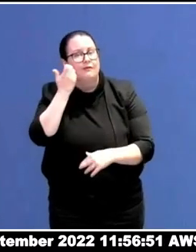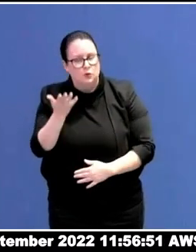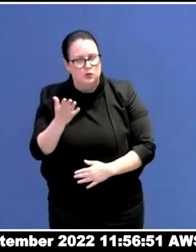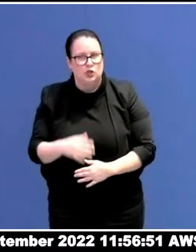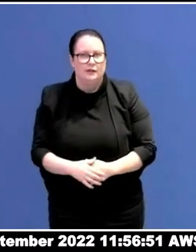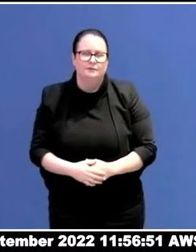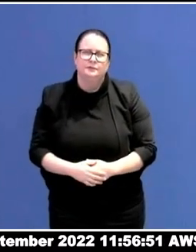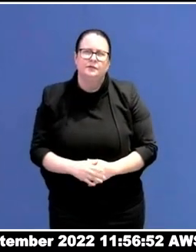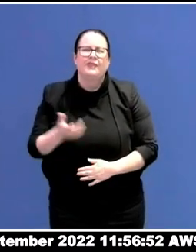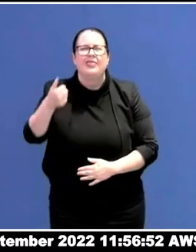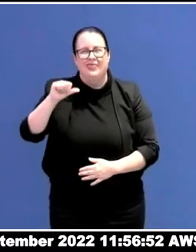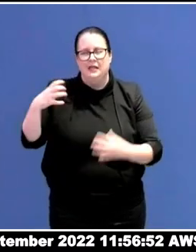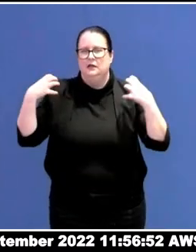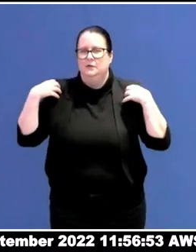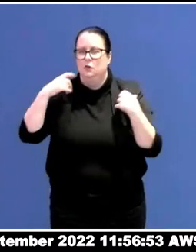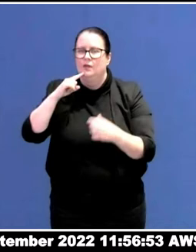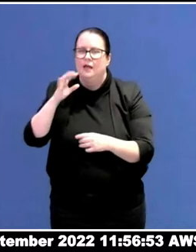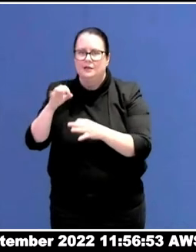Banksia Hill is the only detention centre in WA.